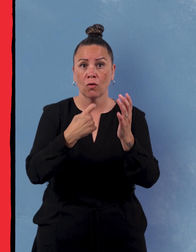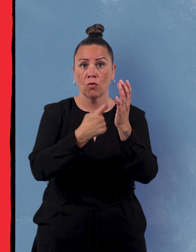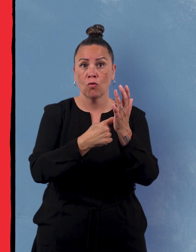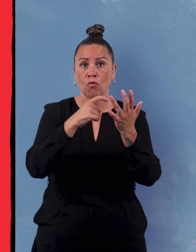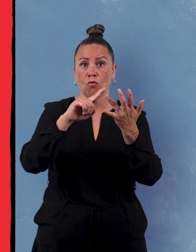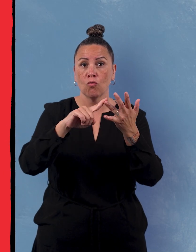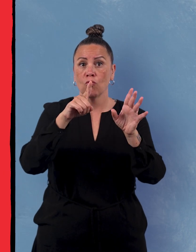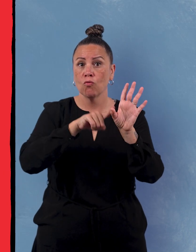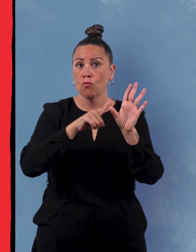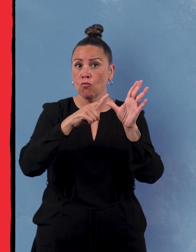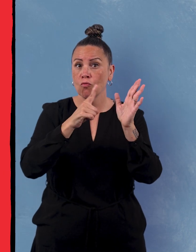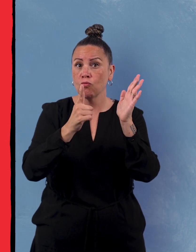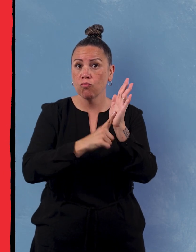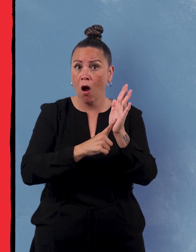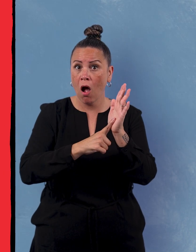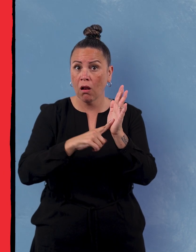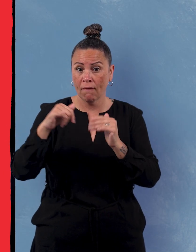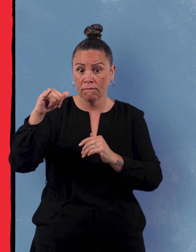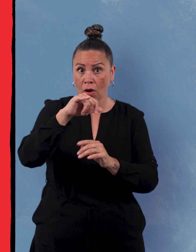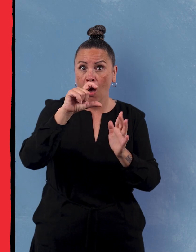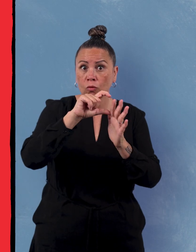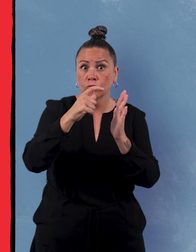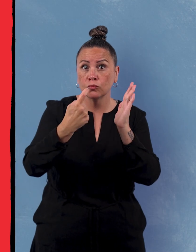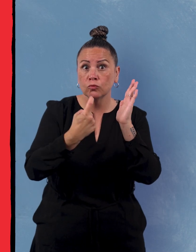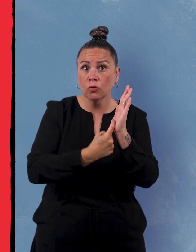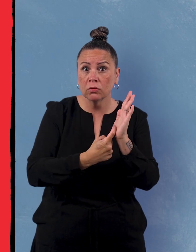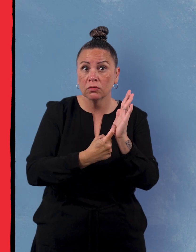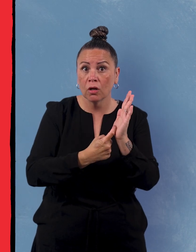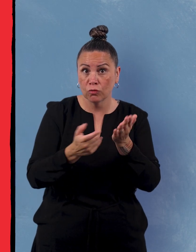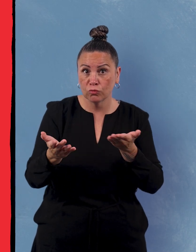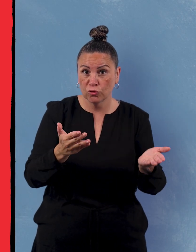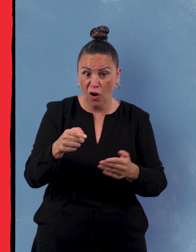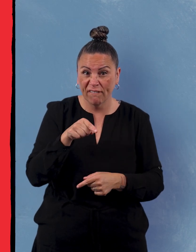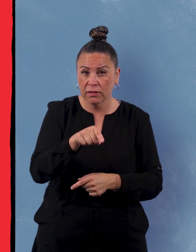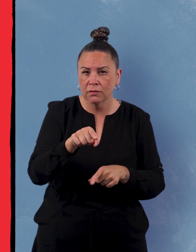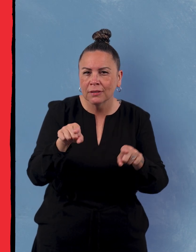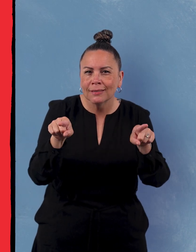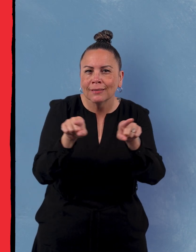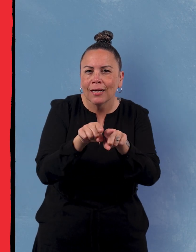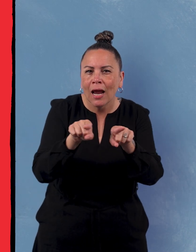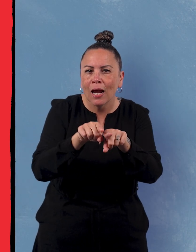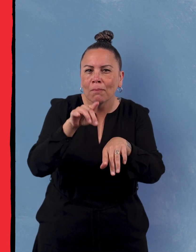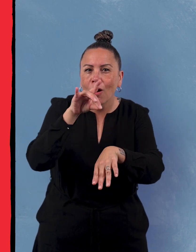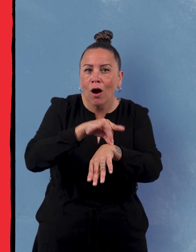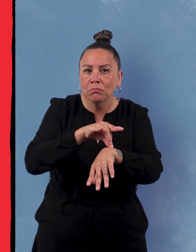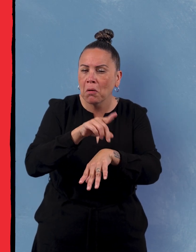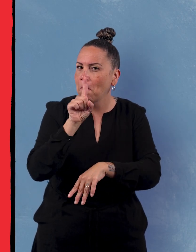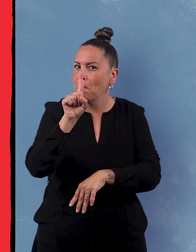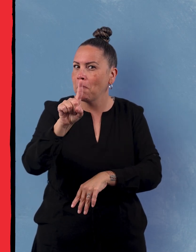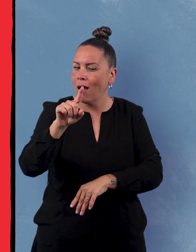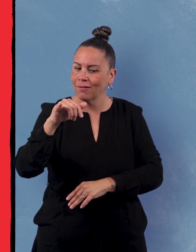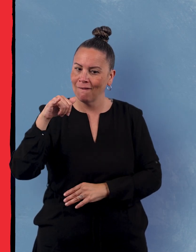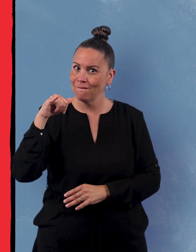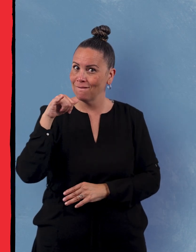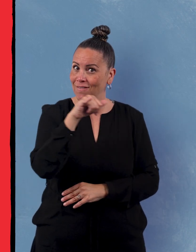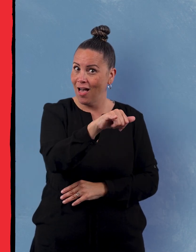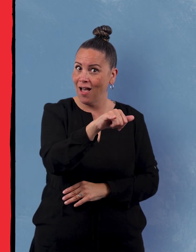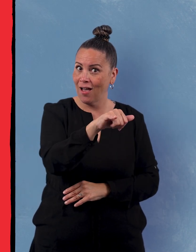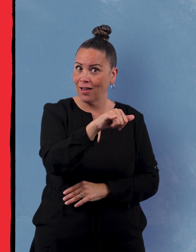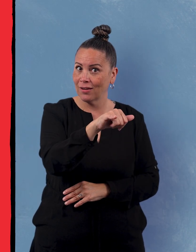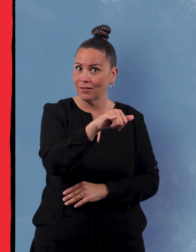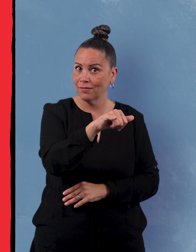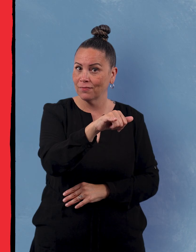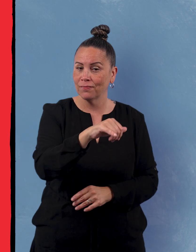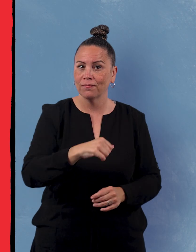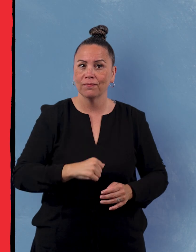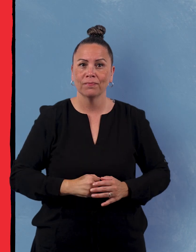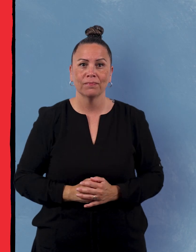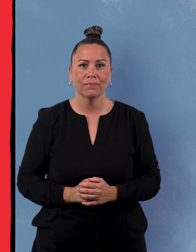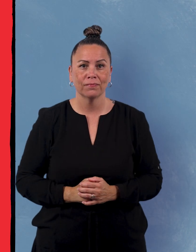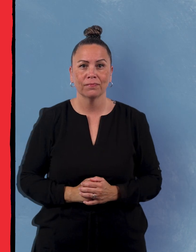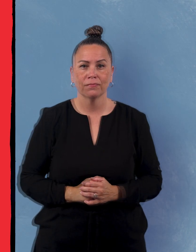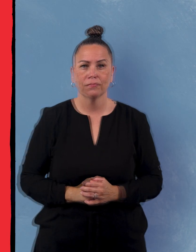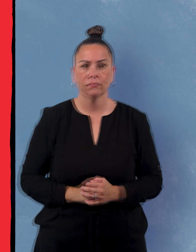The Royal Flying Doctor Service plane is like a mini hospital in the air.